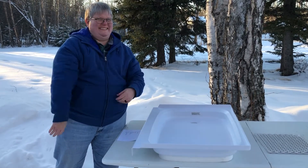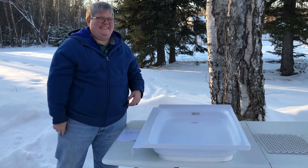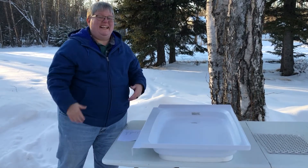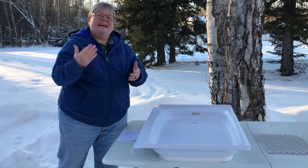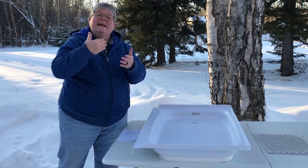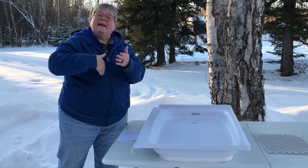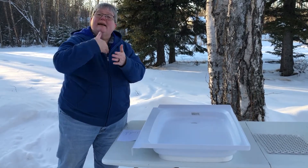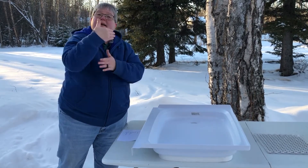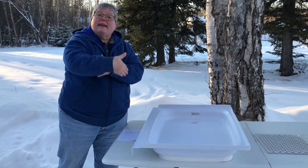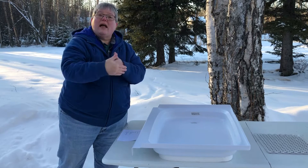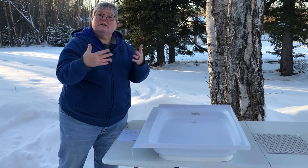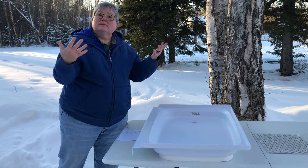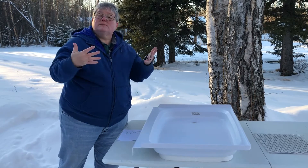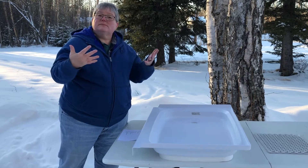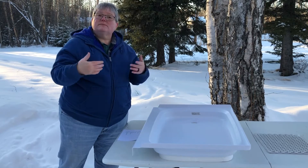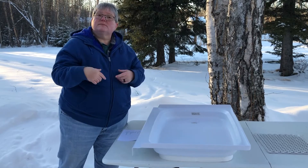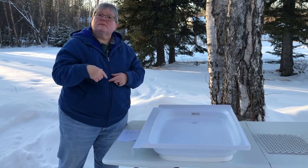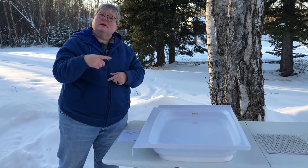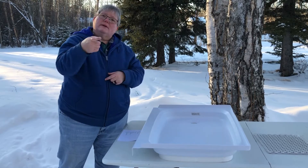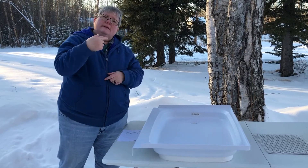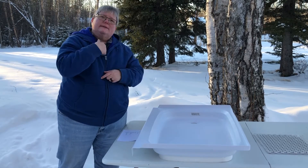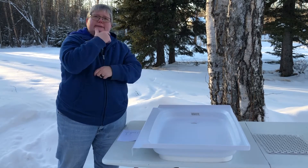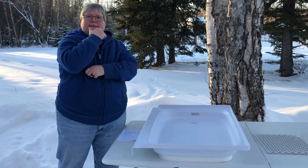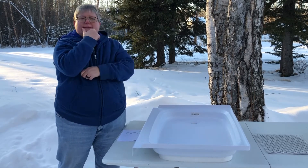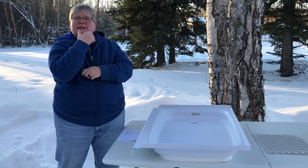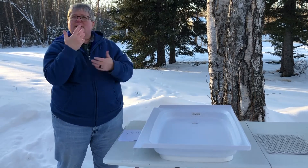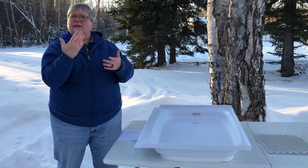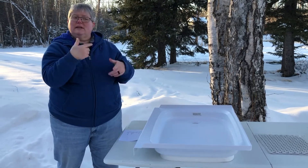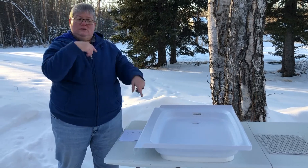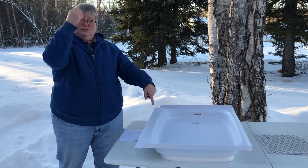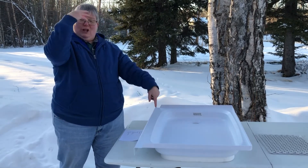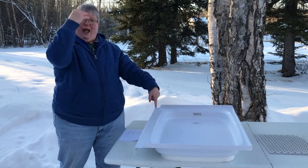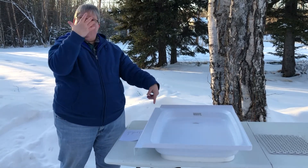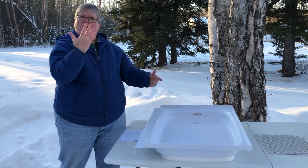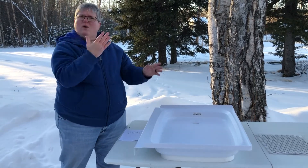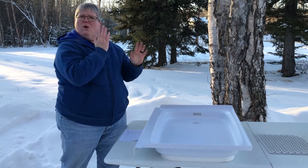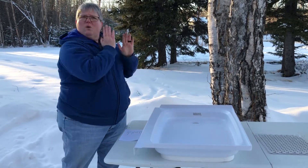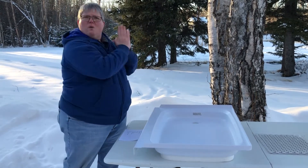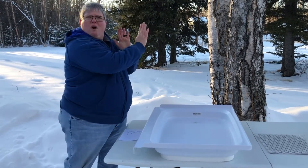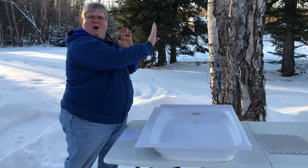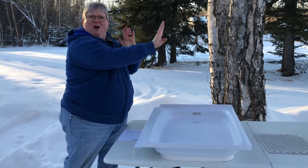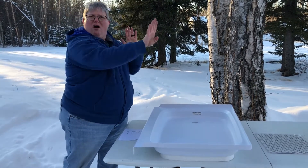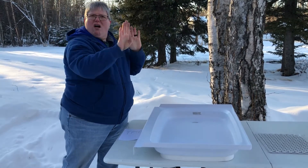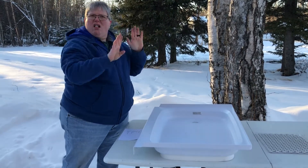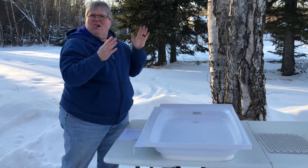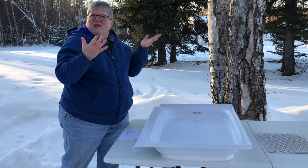Okay next. You know we were thinking with the shower, what are we gonna put on the walls?